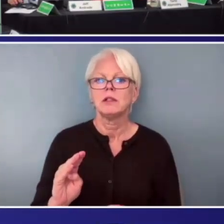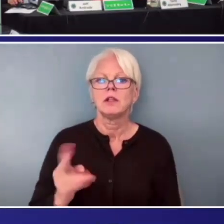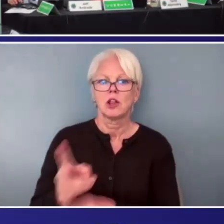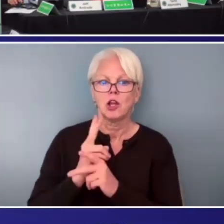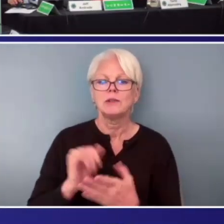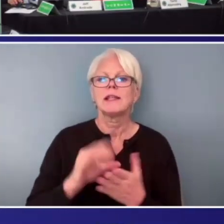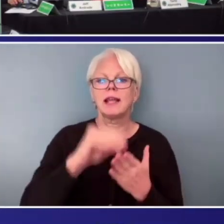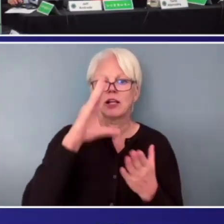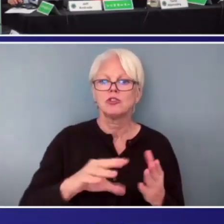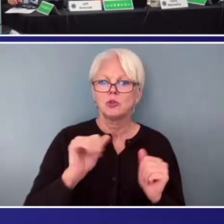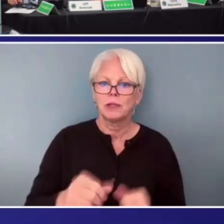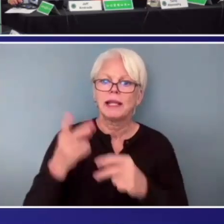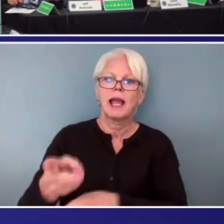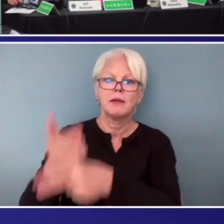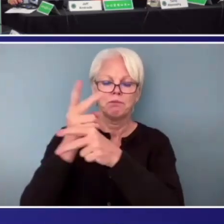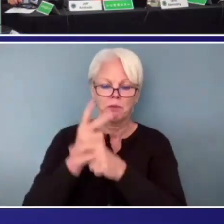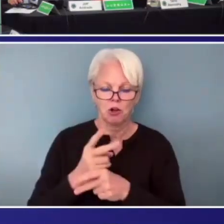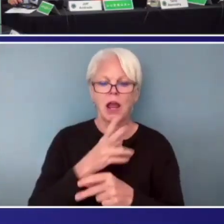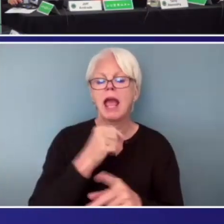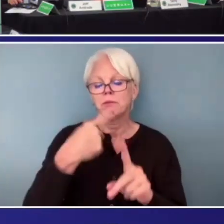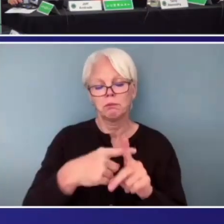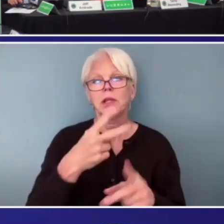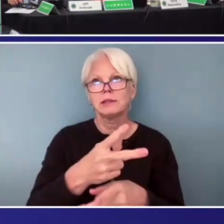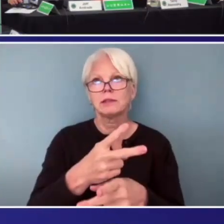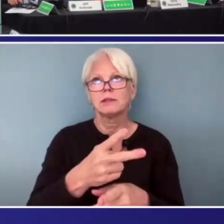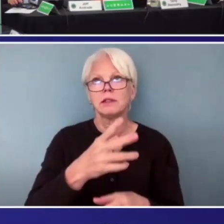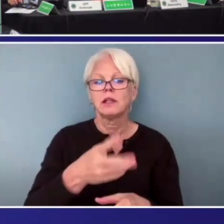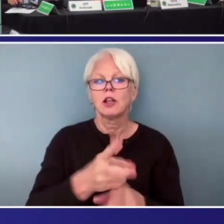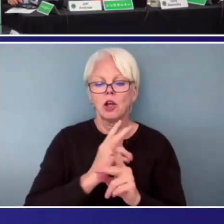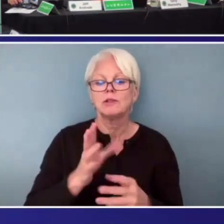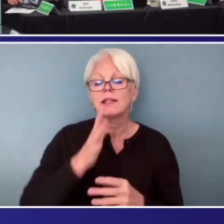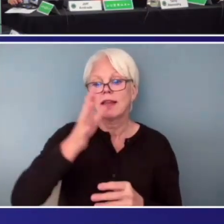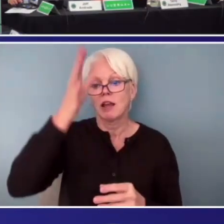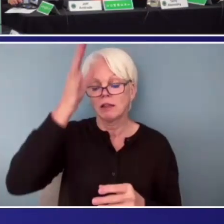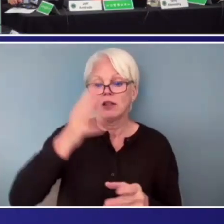excuse me, PLUS Loans that a student or a parent on behalf of such student may borrow